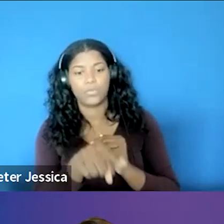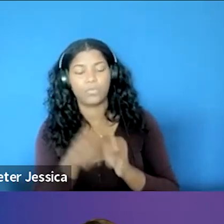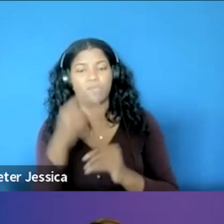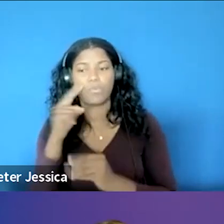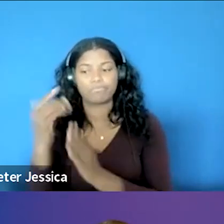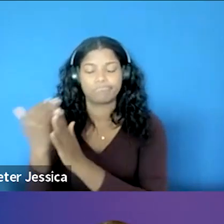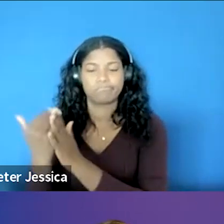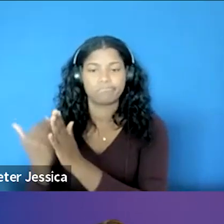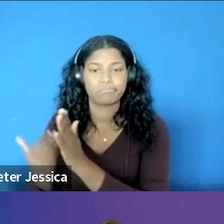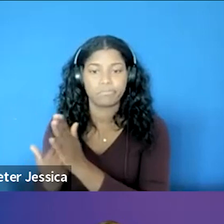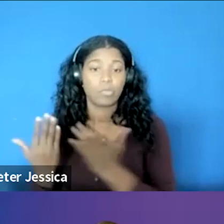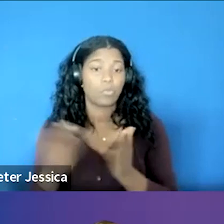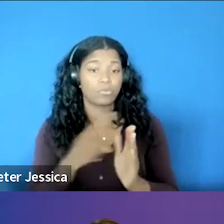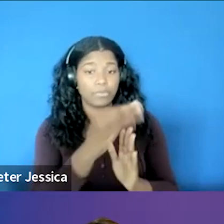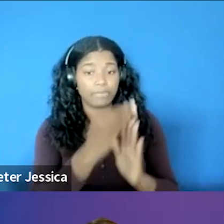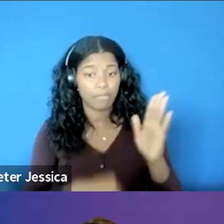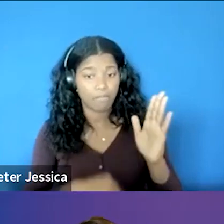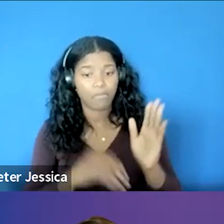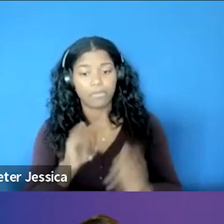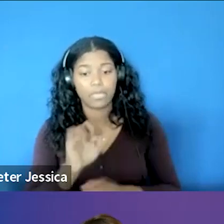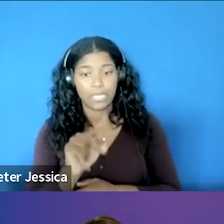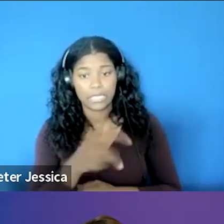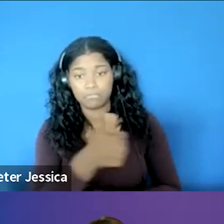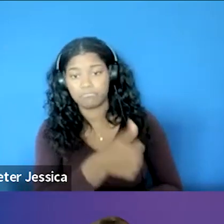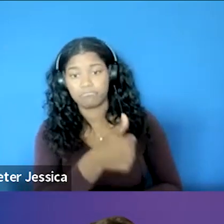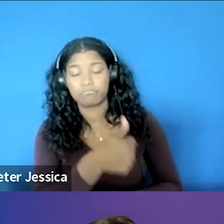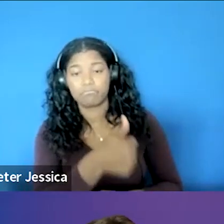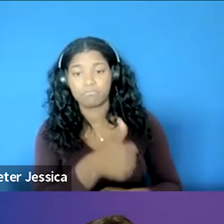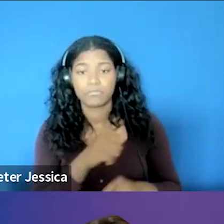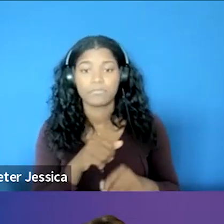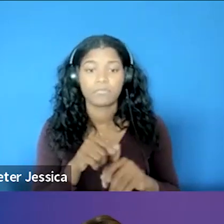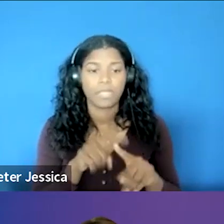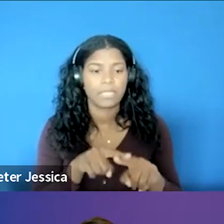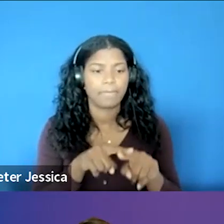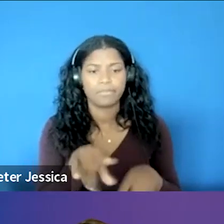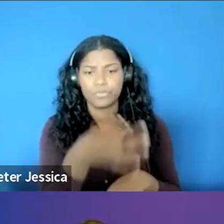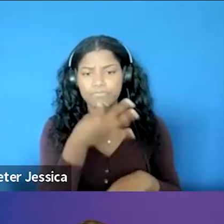or you can fill out the link yourself depending on what your area of expertise.